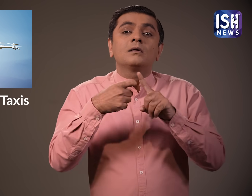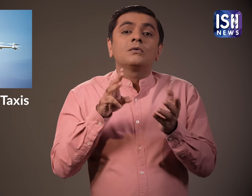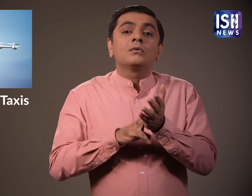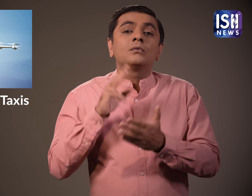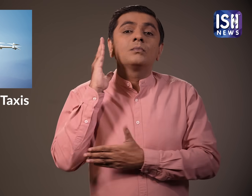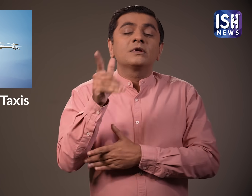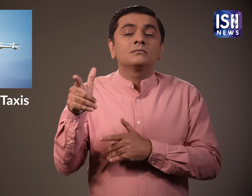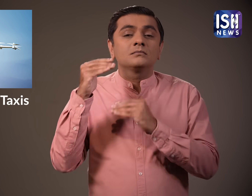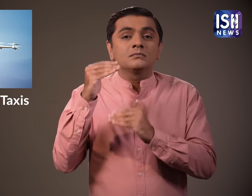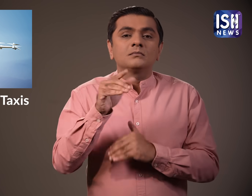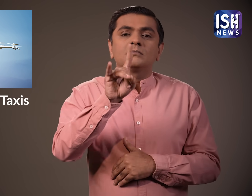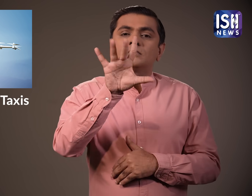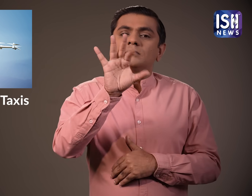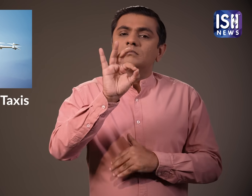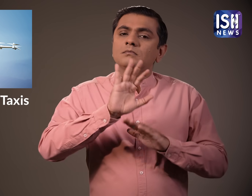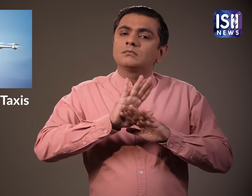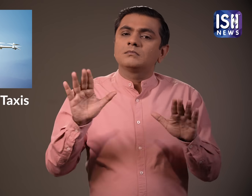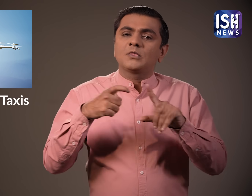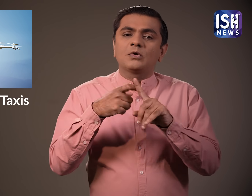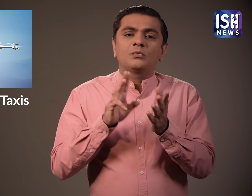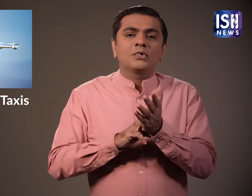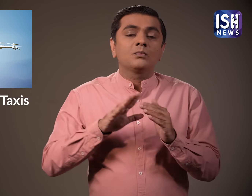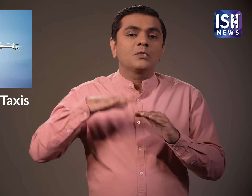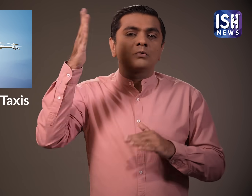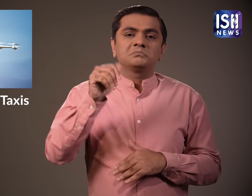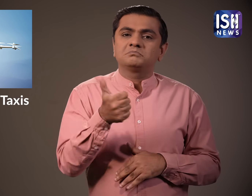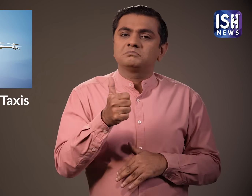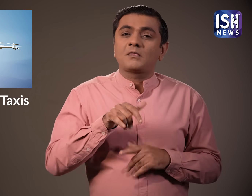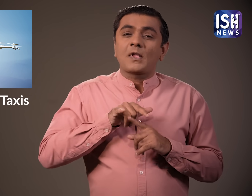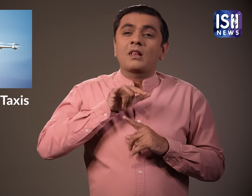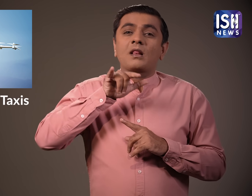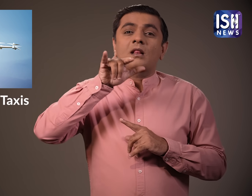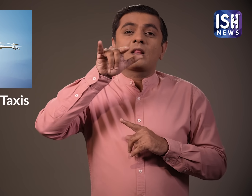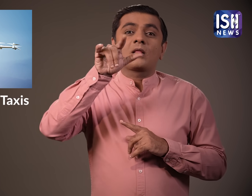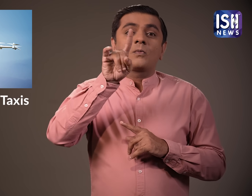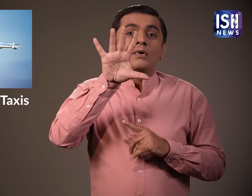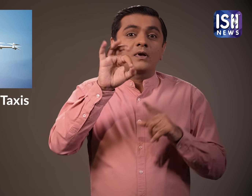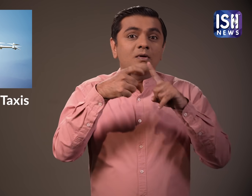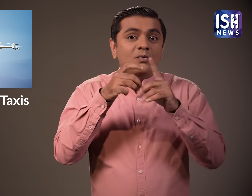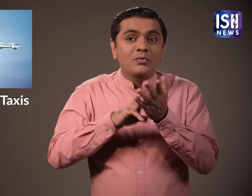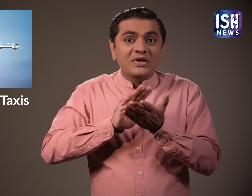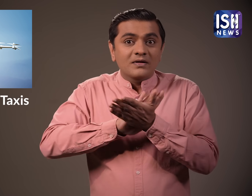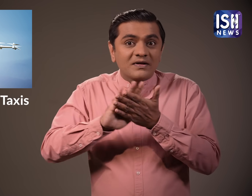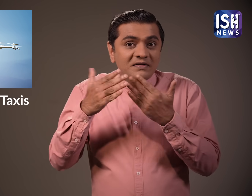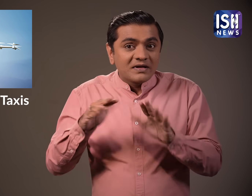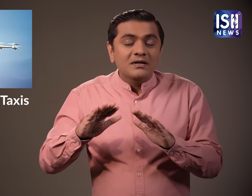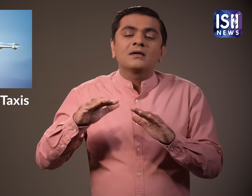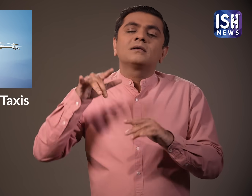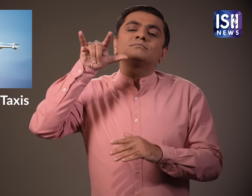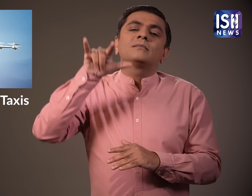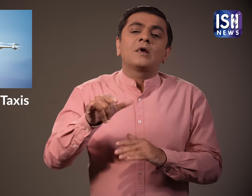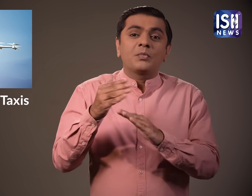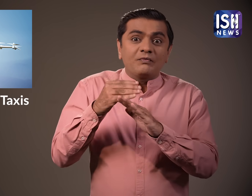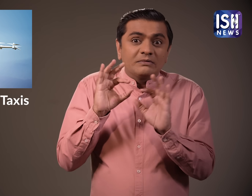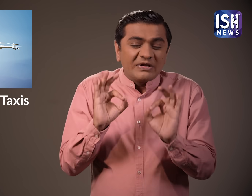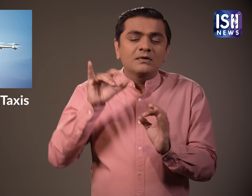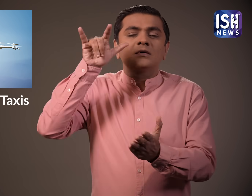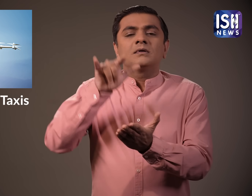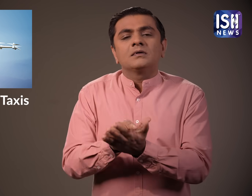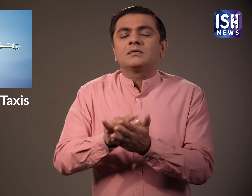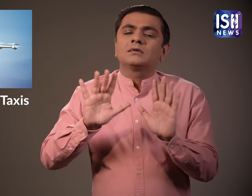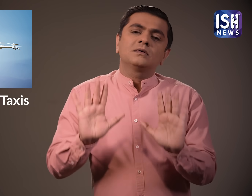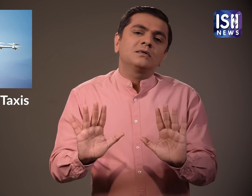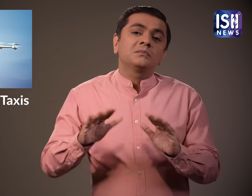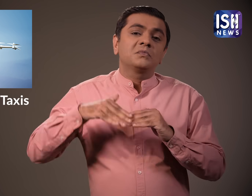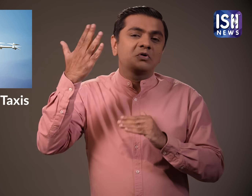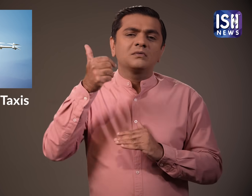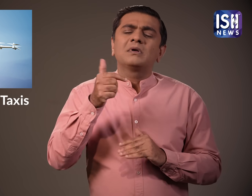It is capable of covering up to 150 km between one takeoff & landing.